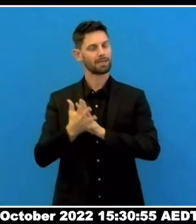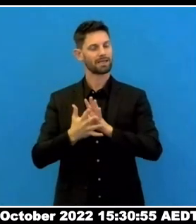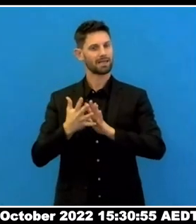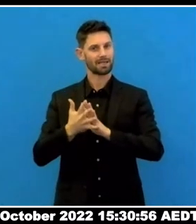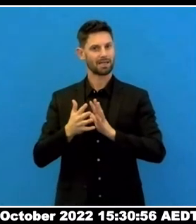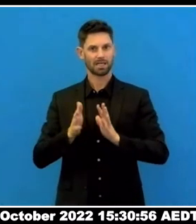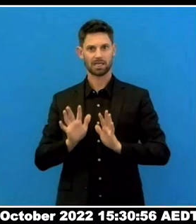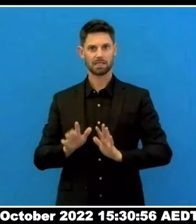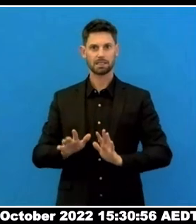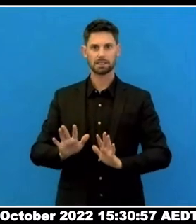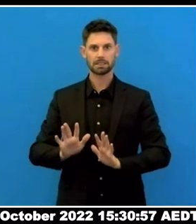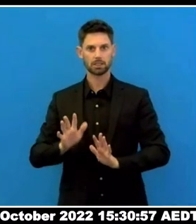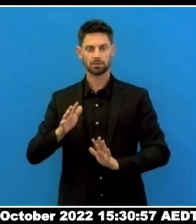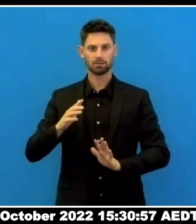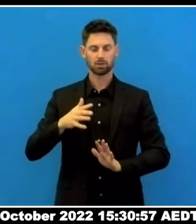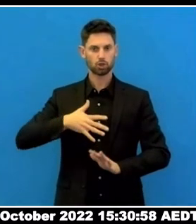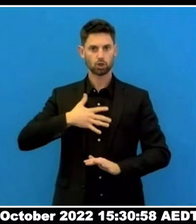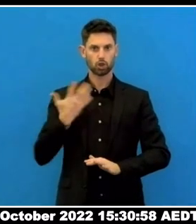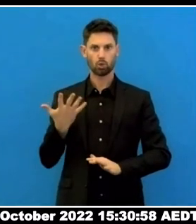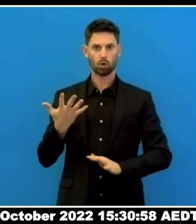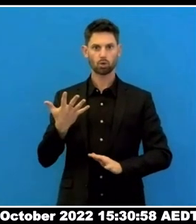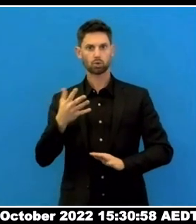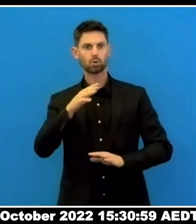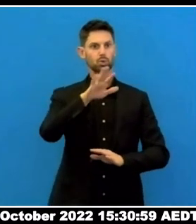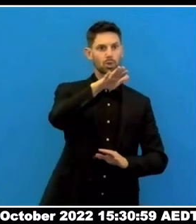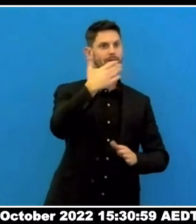that they are missing in them. They don't want to talk about that.